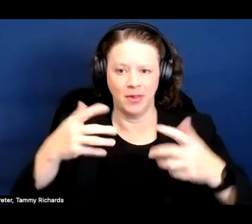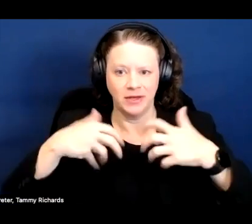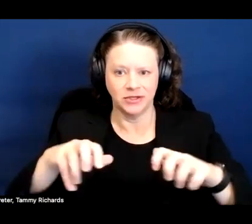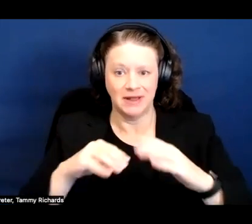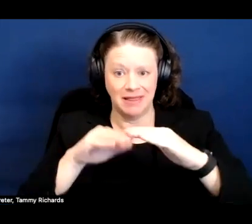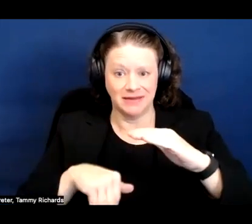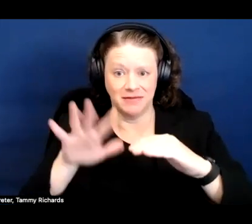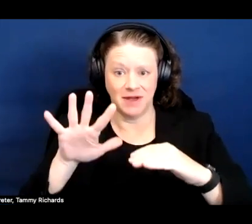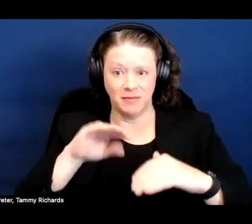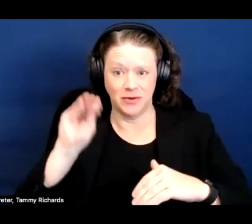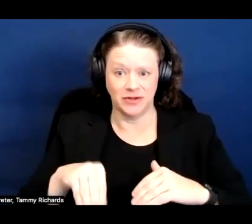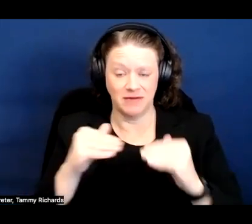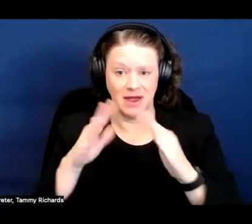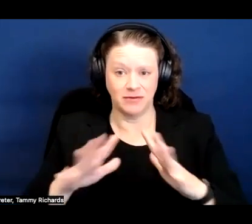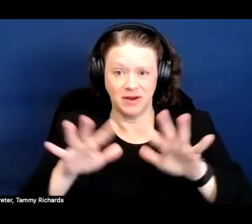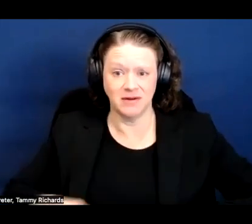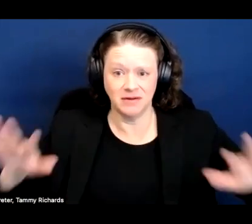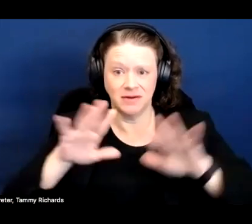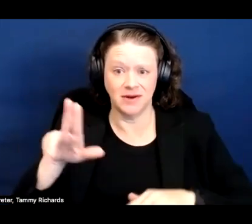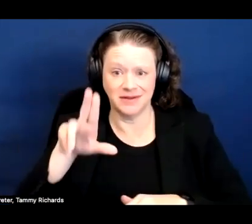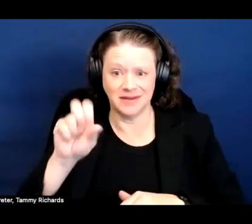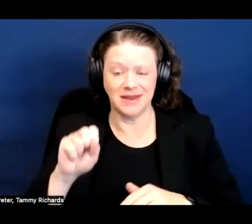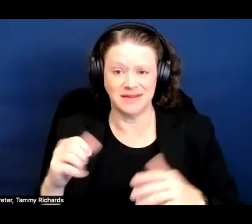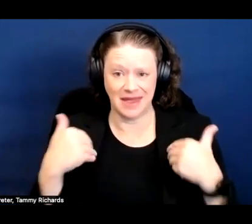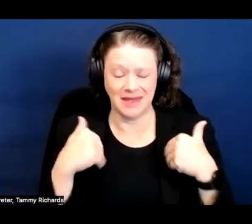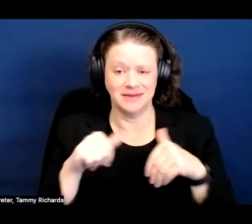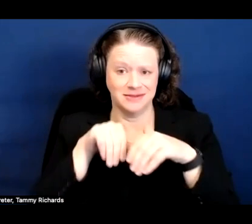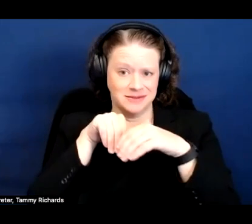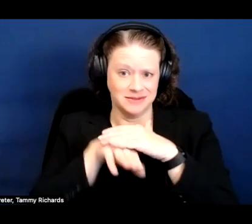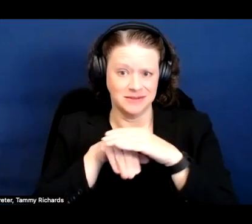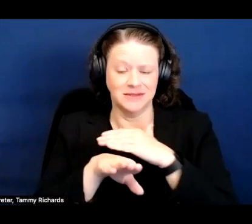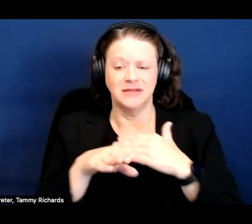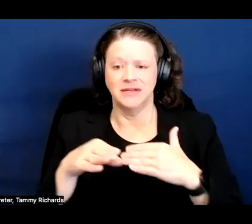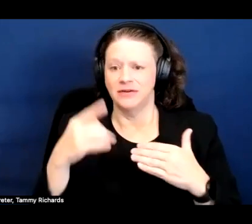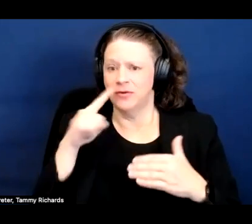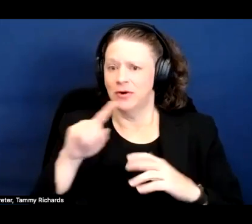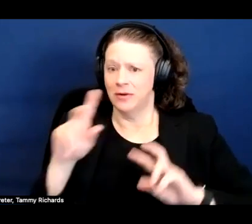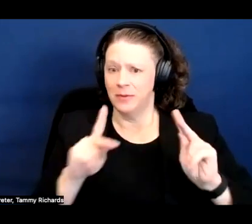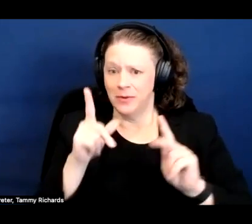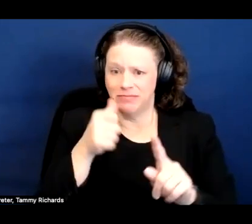that works, provides assistance or performs tasks for the benefit of an individual with a disability,